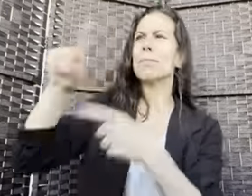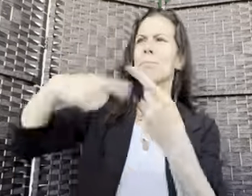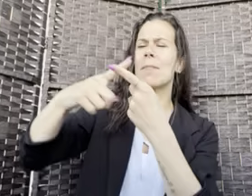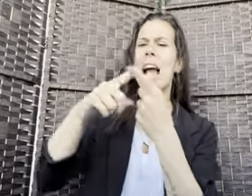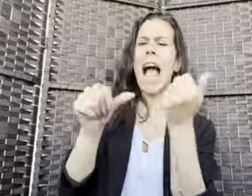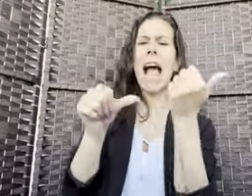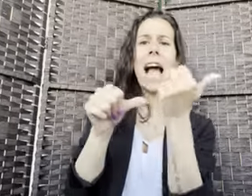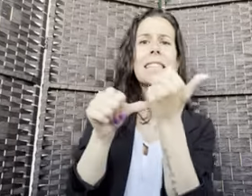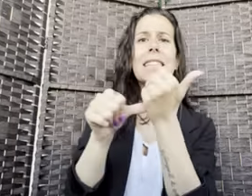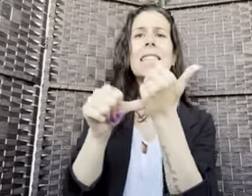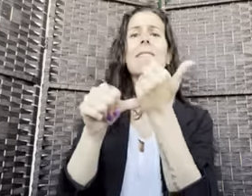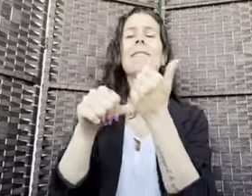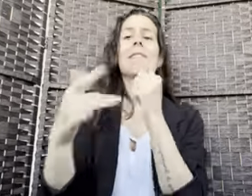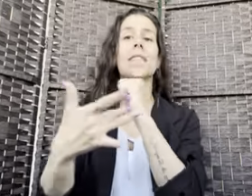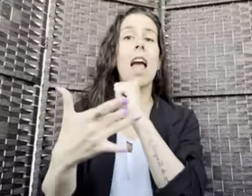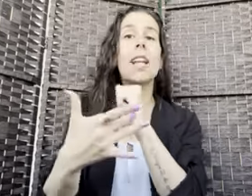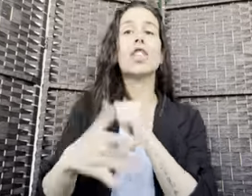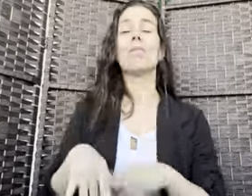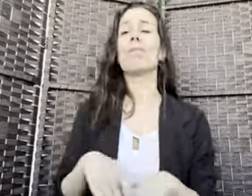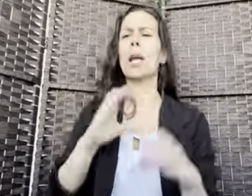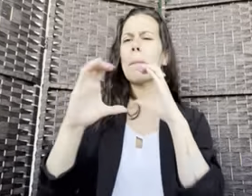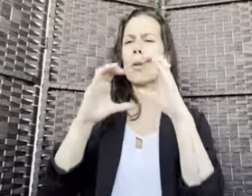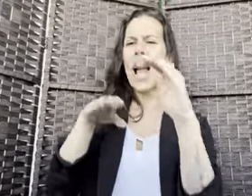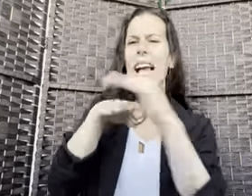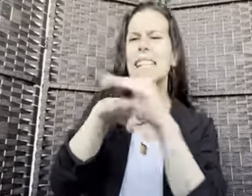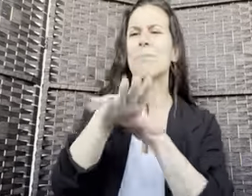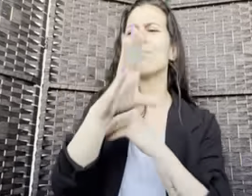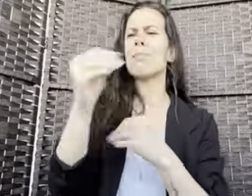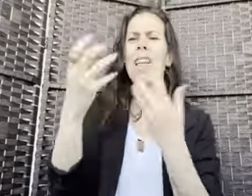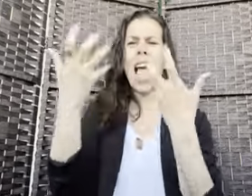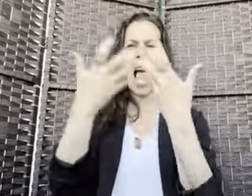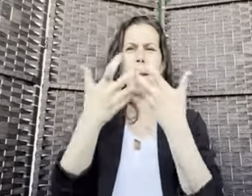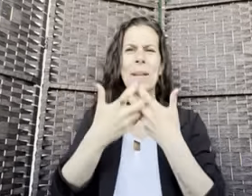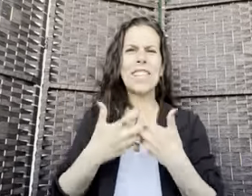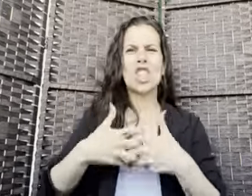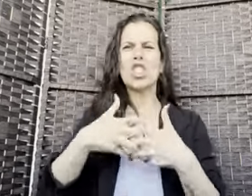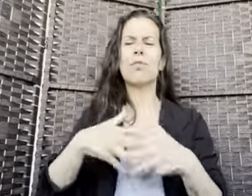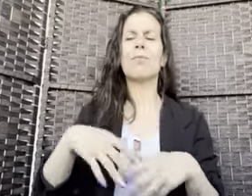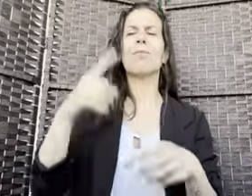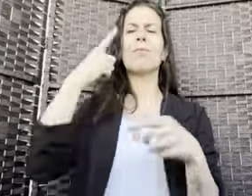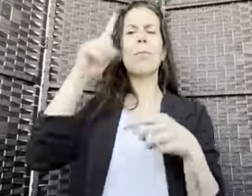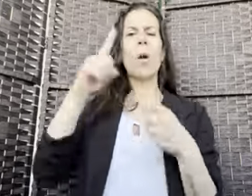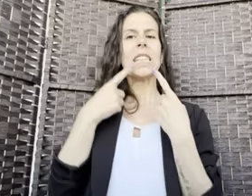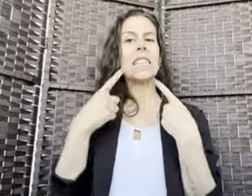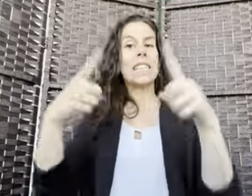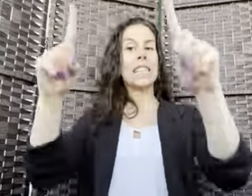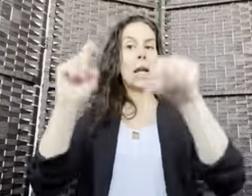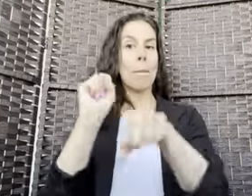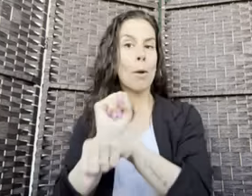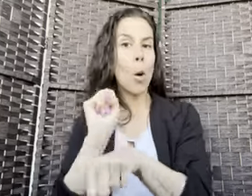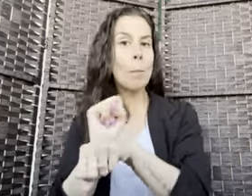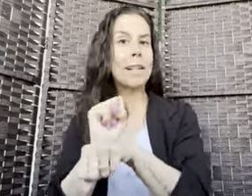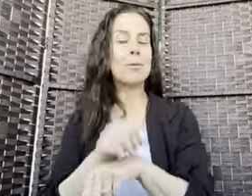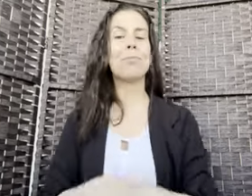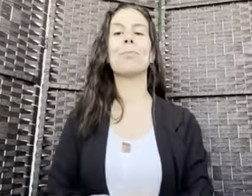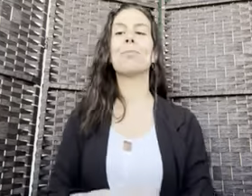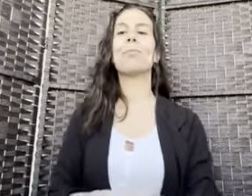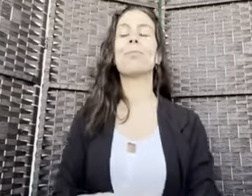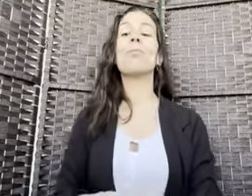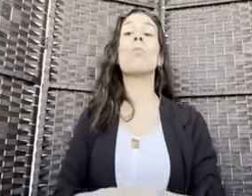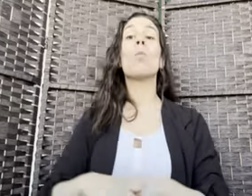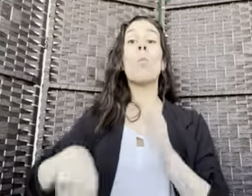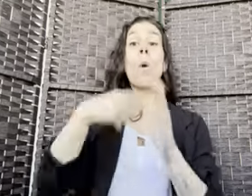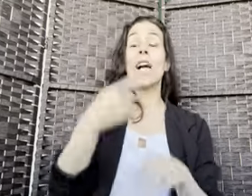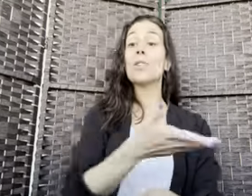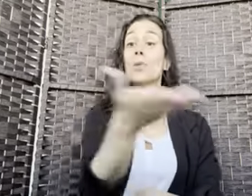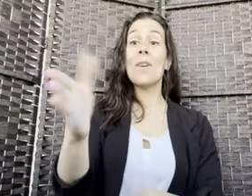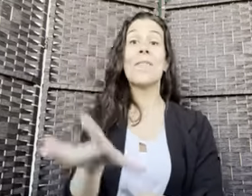about assistive technology, communication access and other accommodations for successful employment.